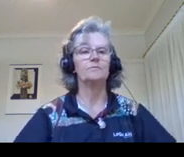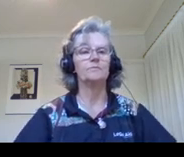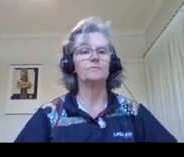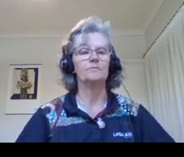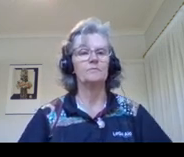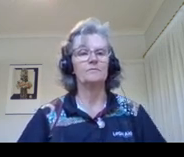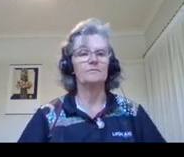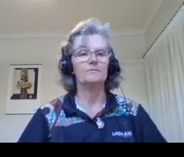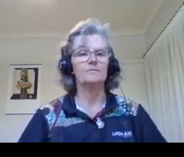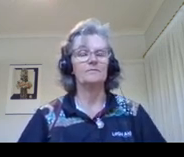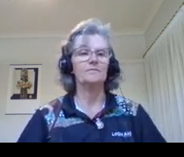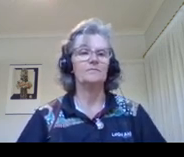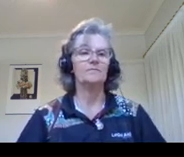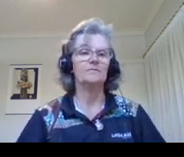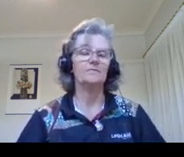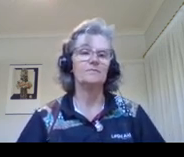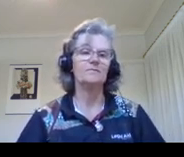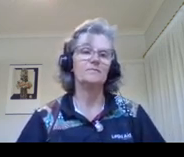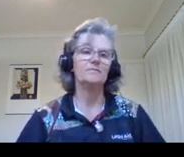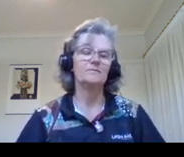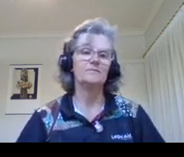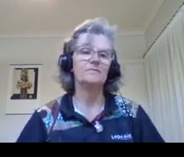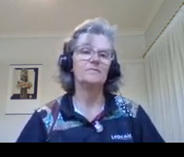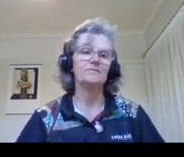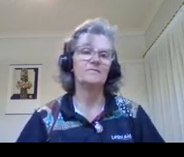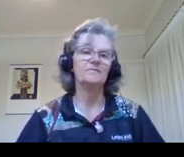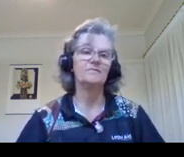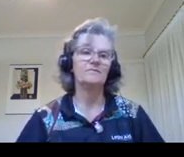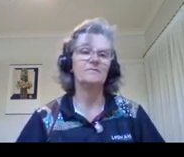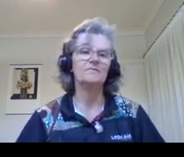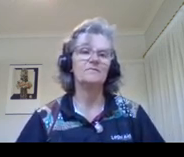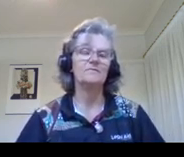in the questions on the on the on the internet do you really need to be giving out your phone number